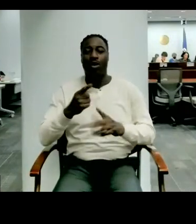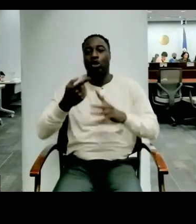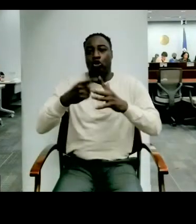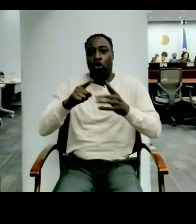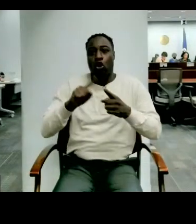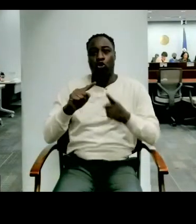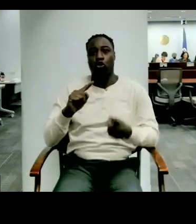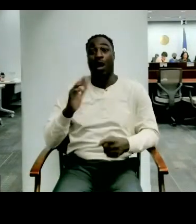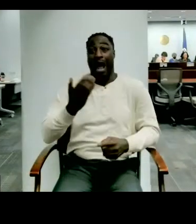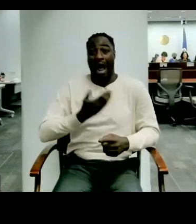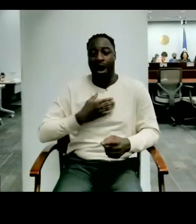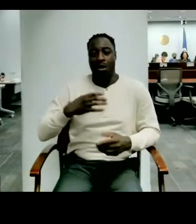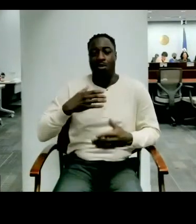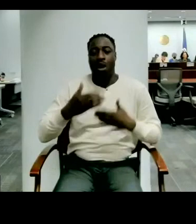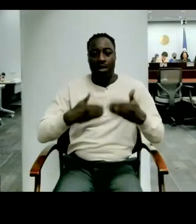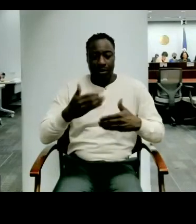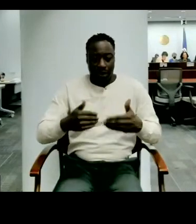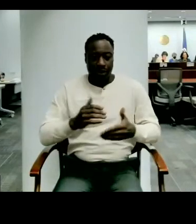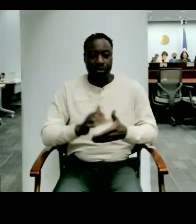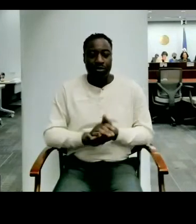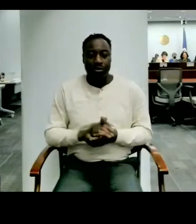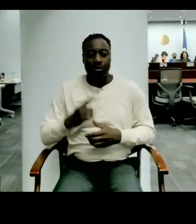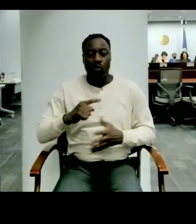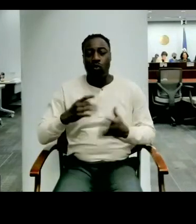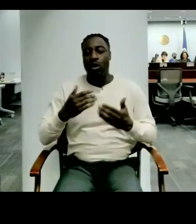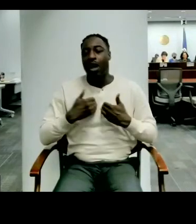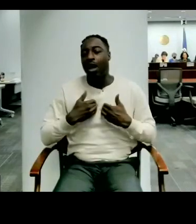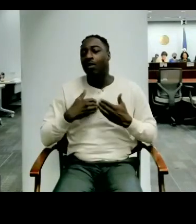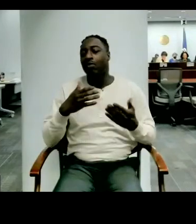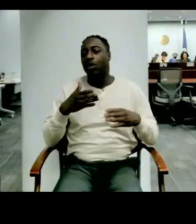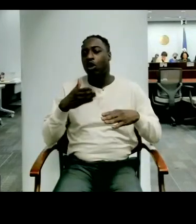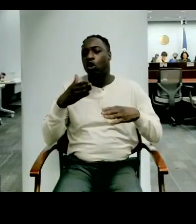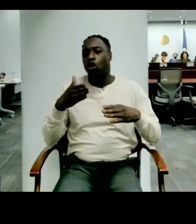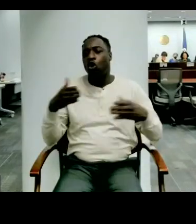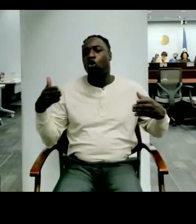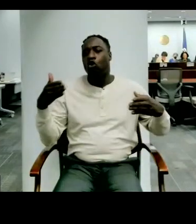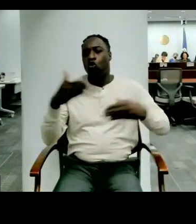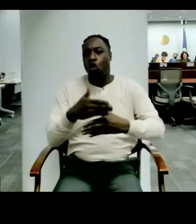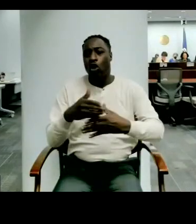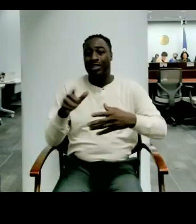In the technical advisory committee, we have a cross-discipline set of experts,